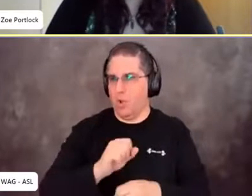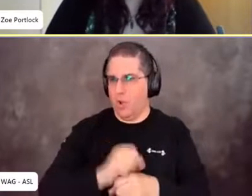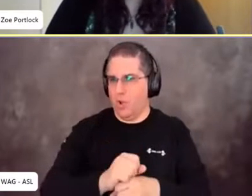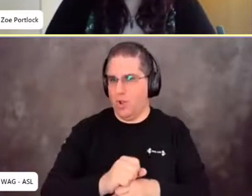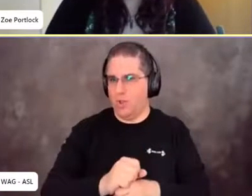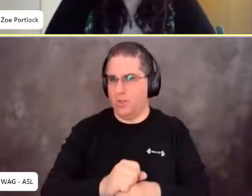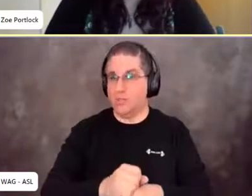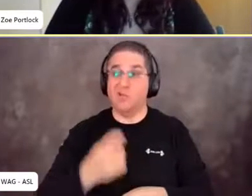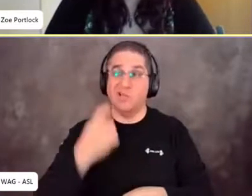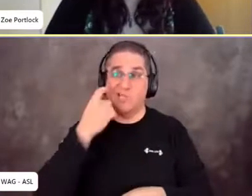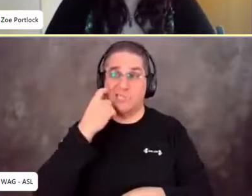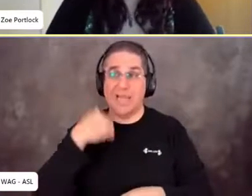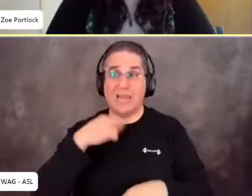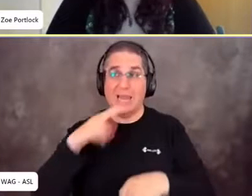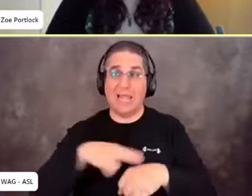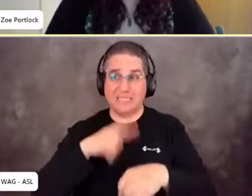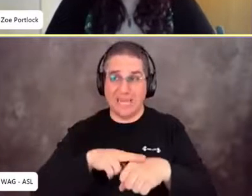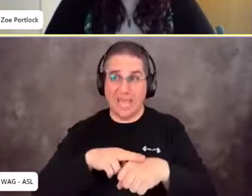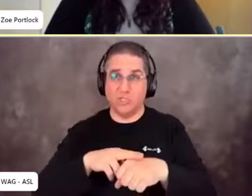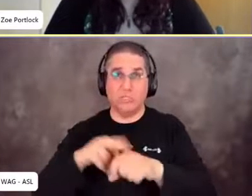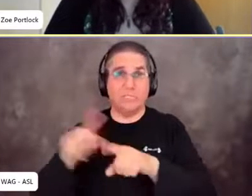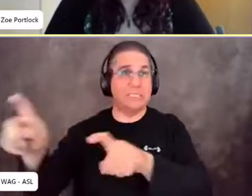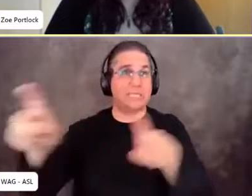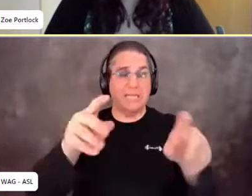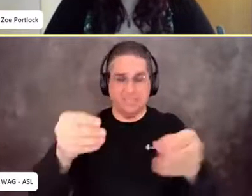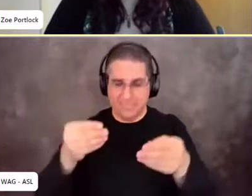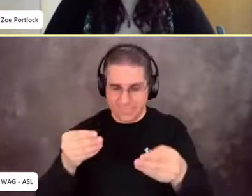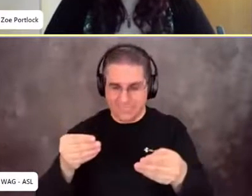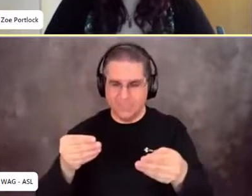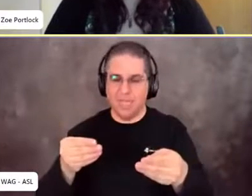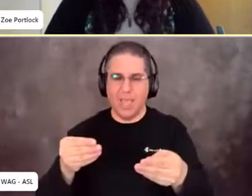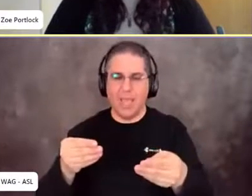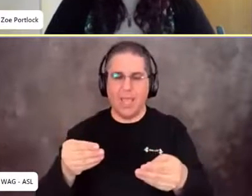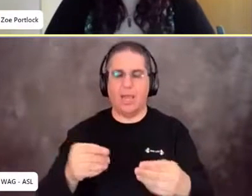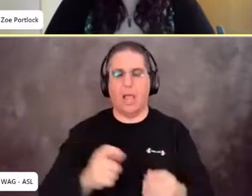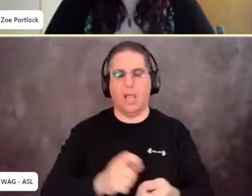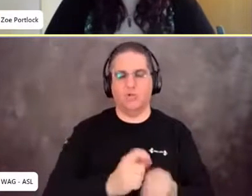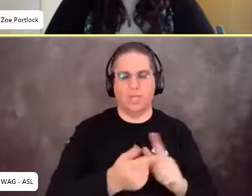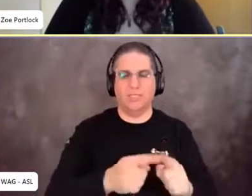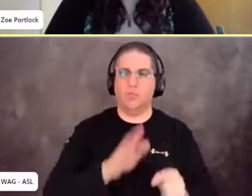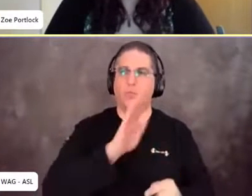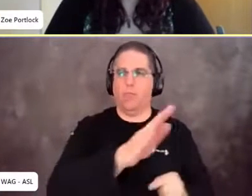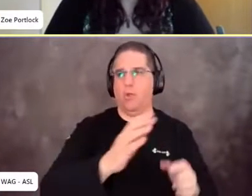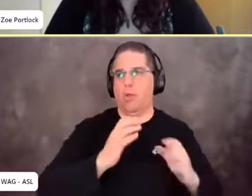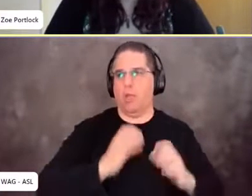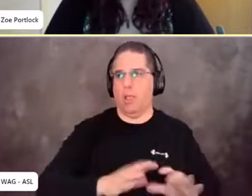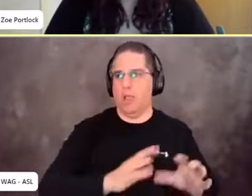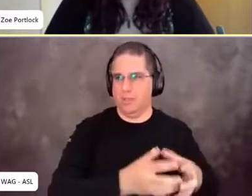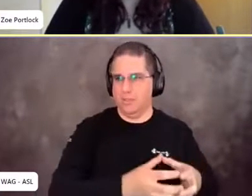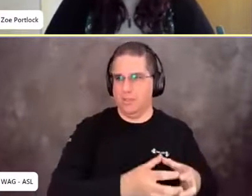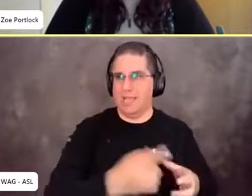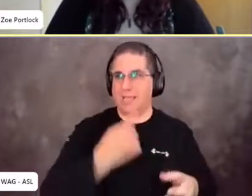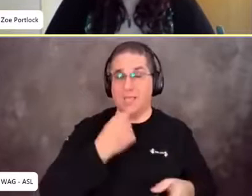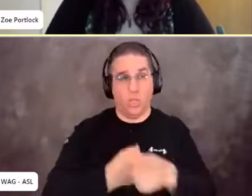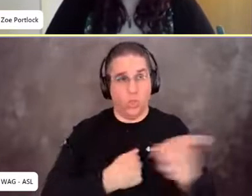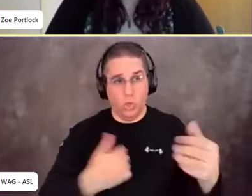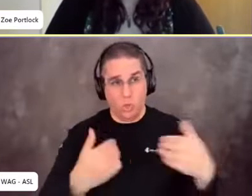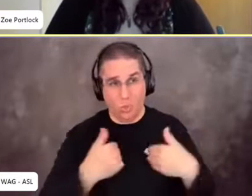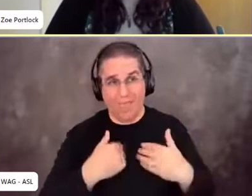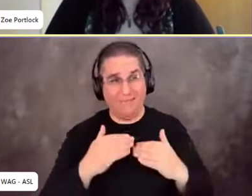That includes product strategy companies and how you're talking about your work. Just from my national fences and calculated what they would